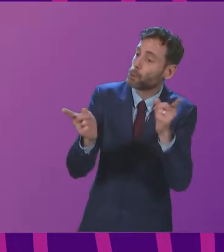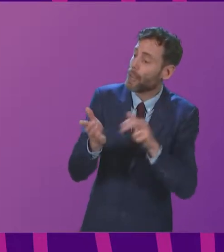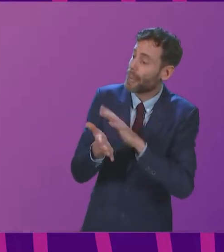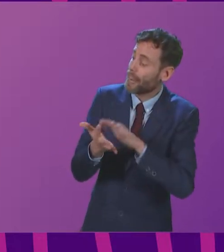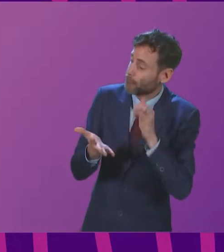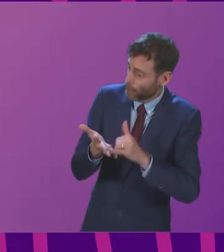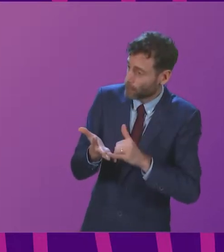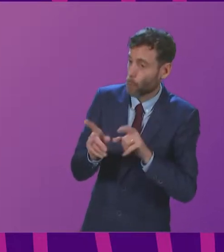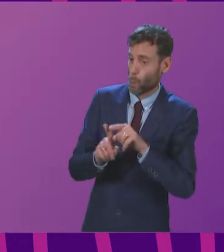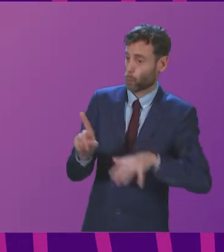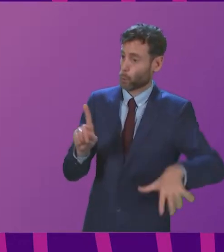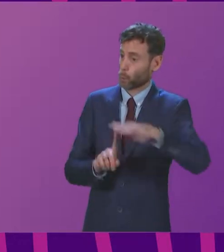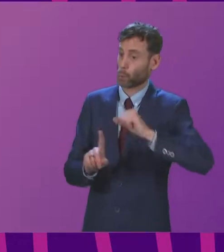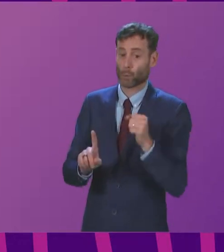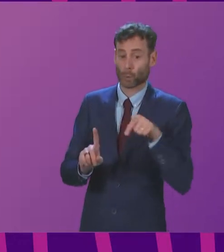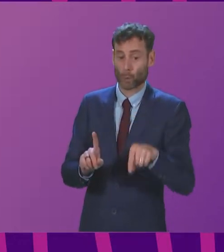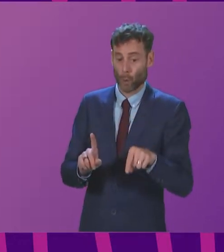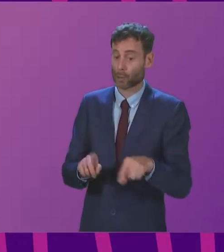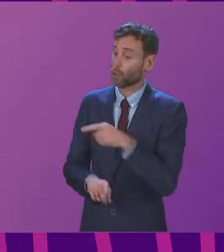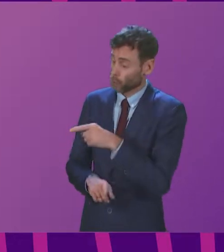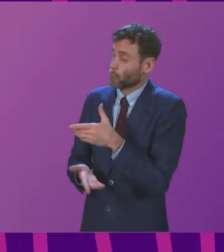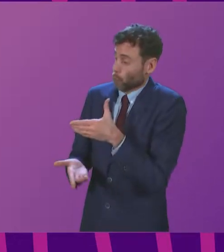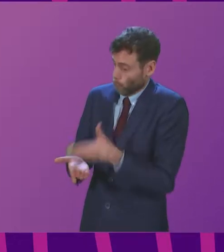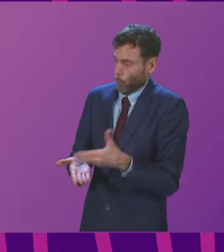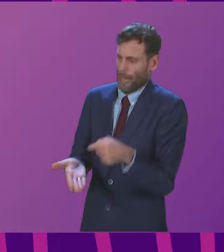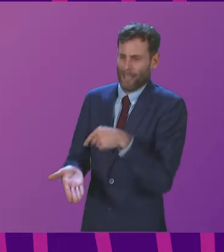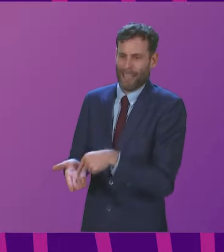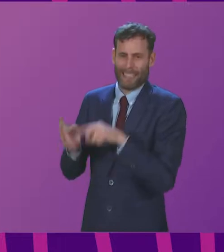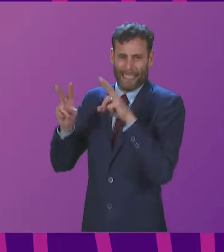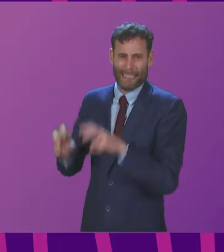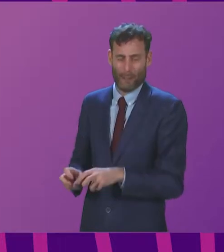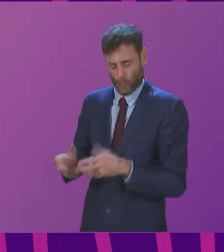and the people of Scotland is to sort out those issues here and now?